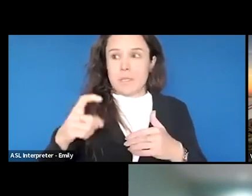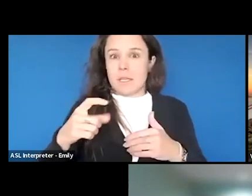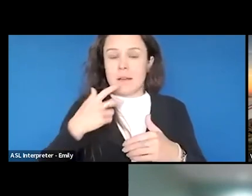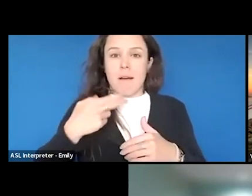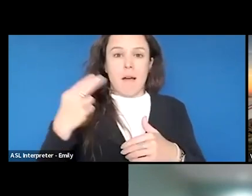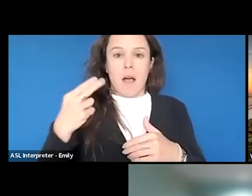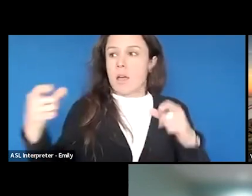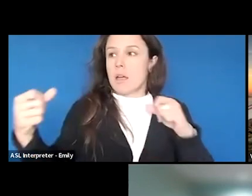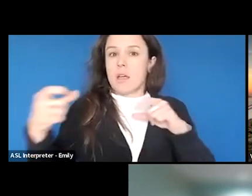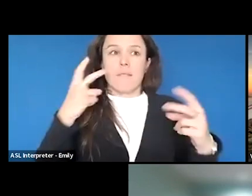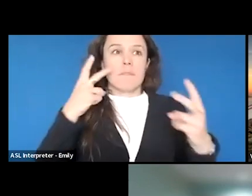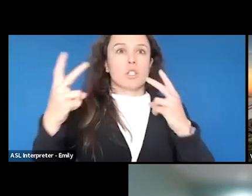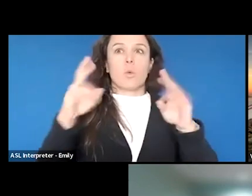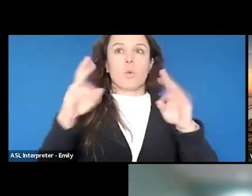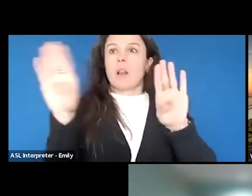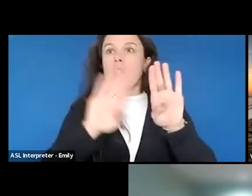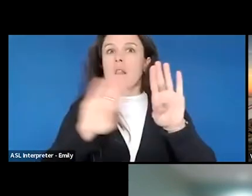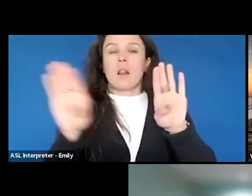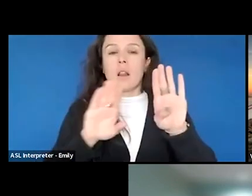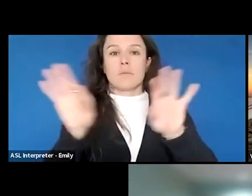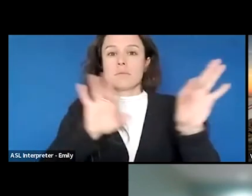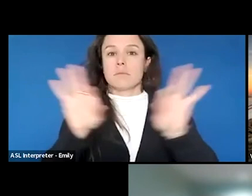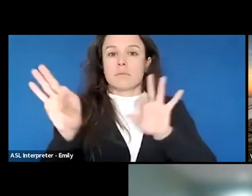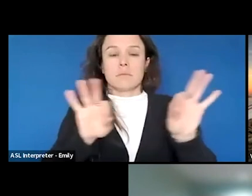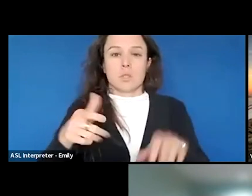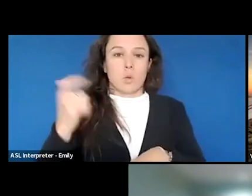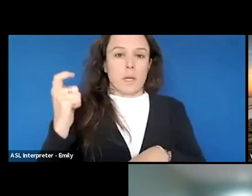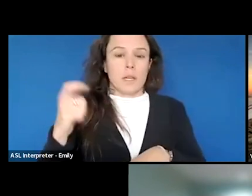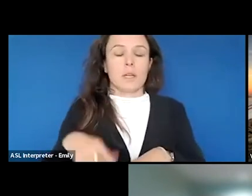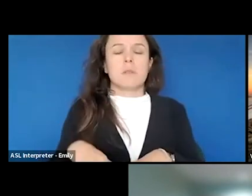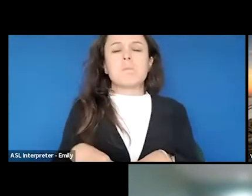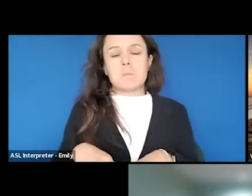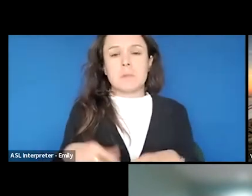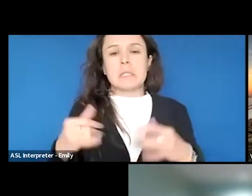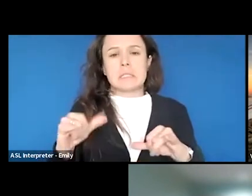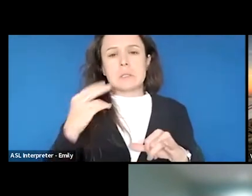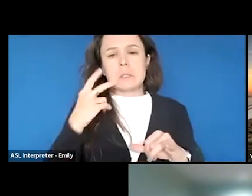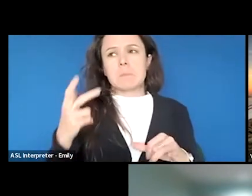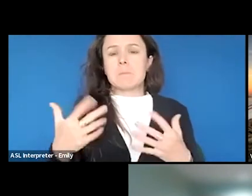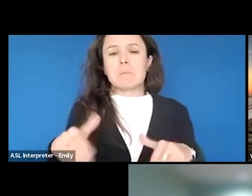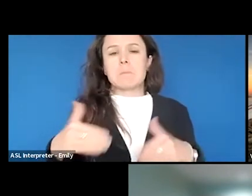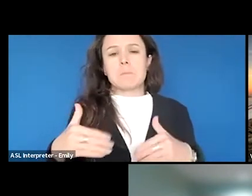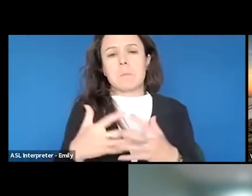visual interface, and rapid selection so I still see a great opportunity and I think